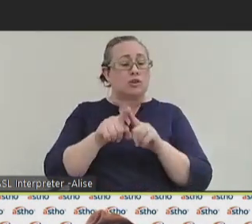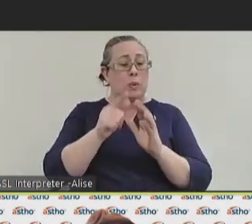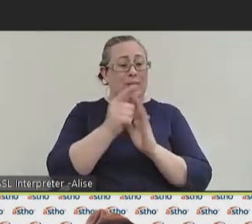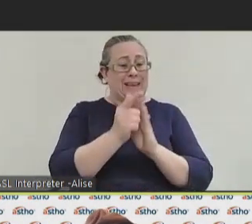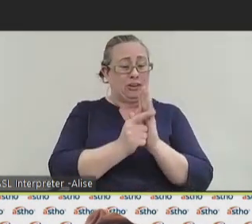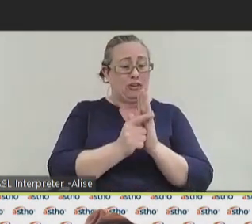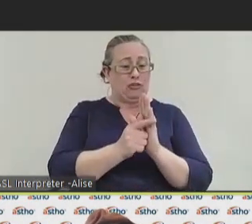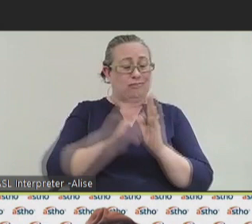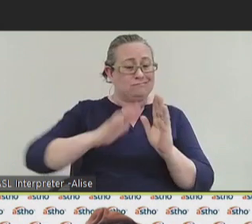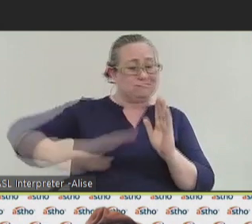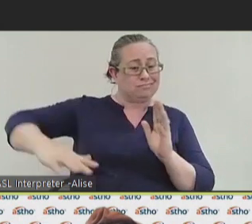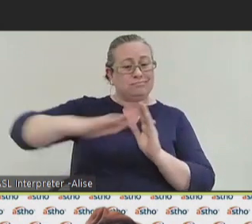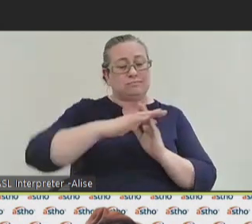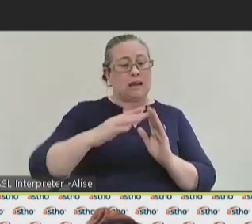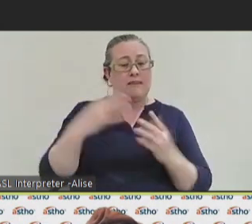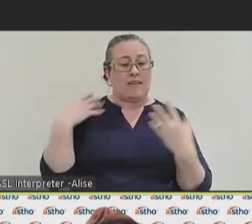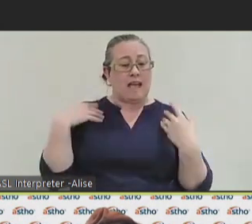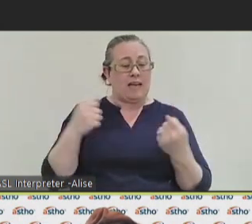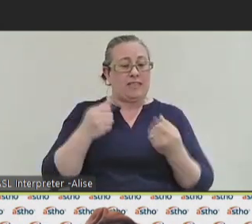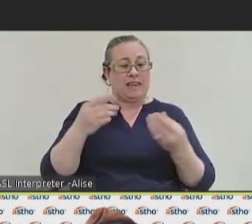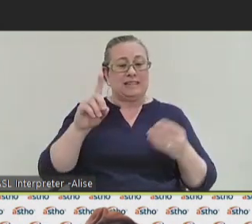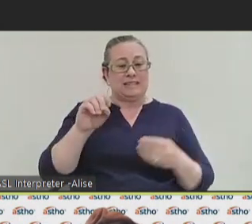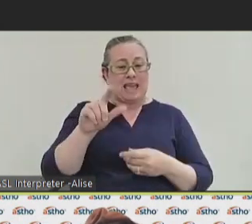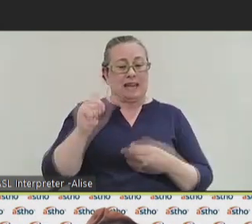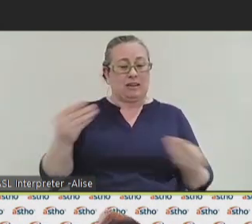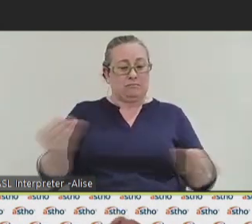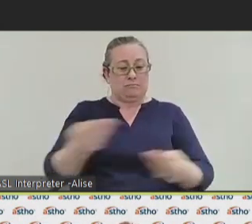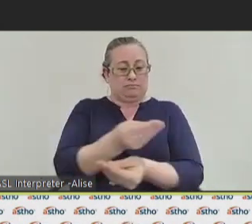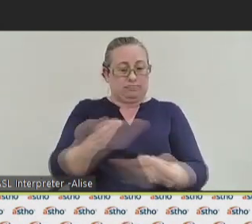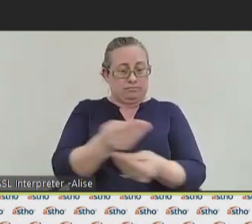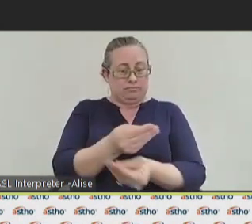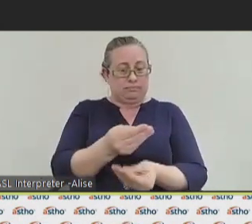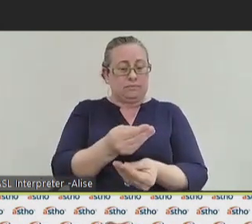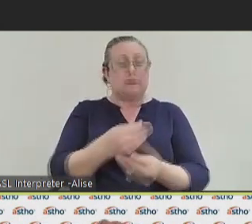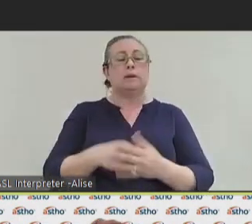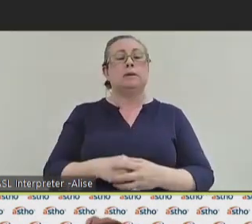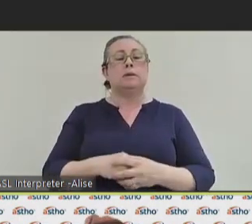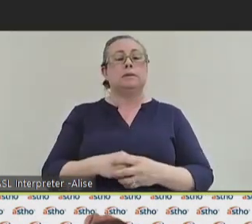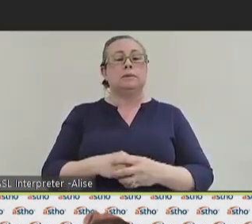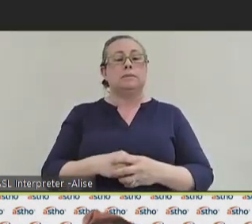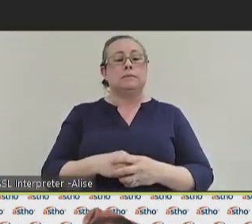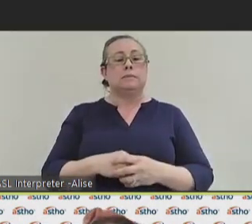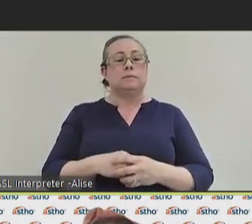health data sharing, which includes information on immunization data sharing. The learning community